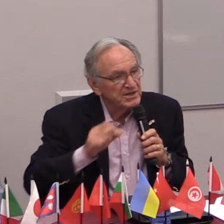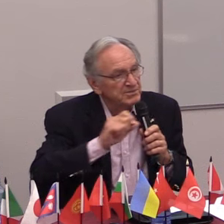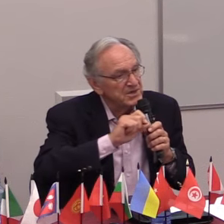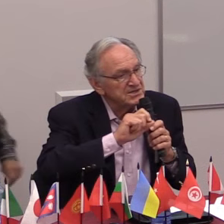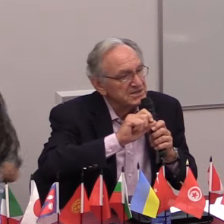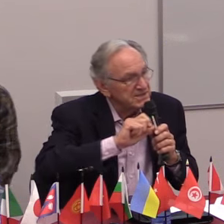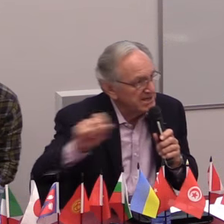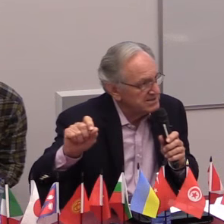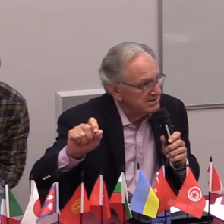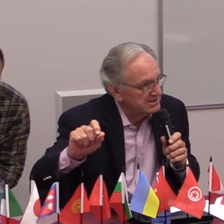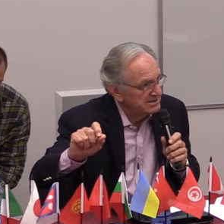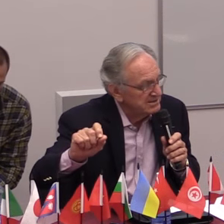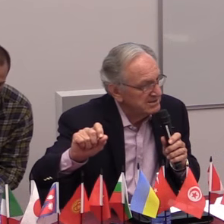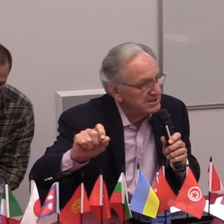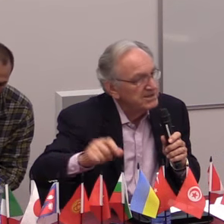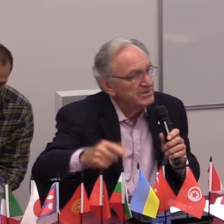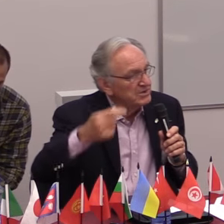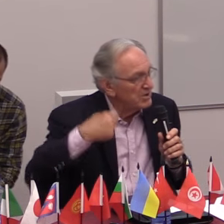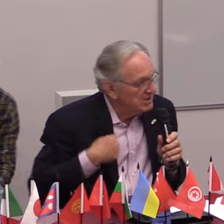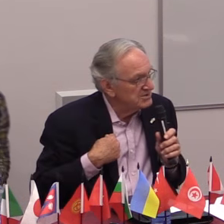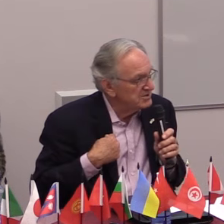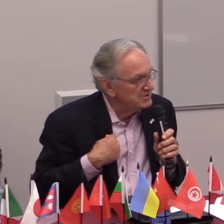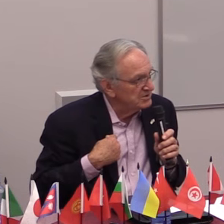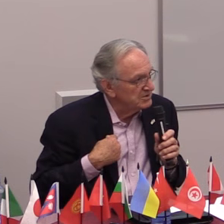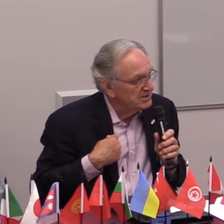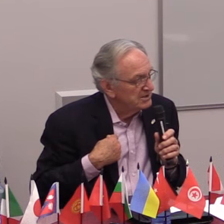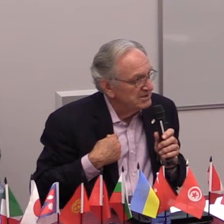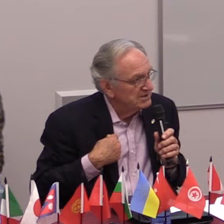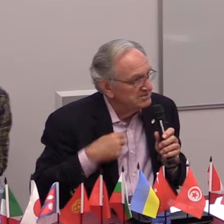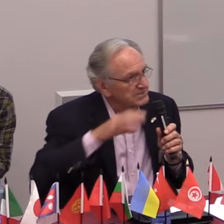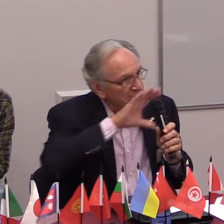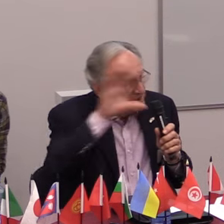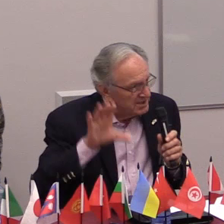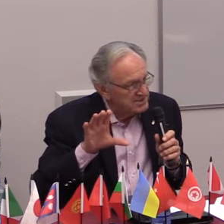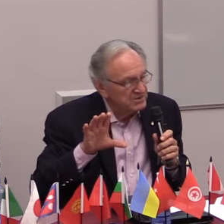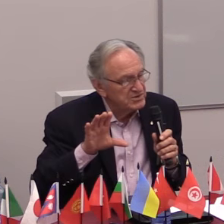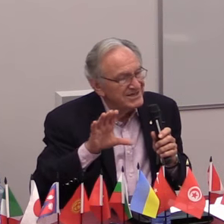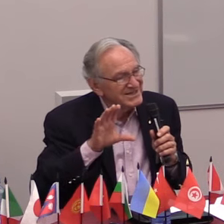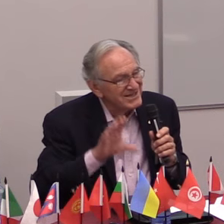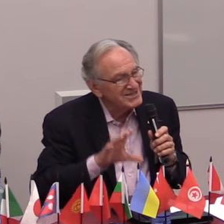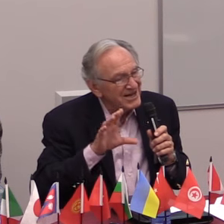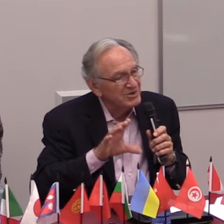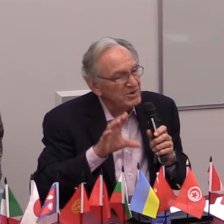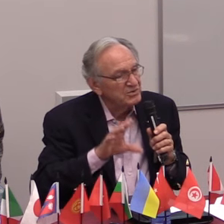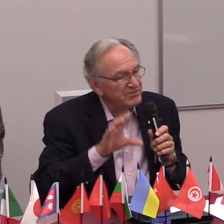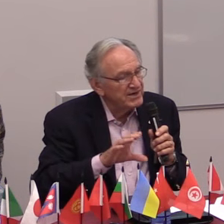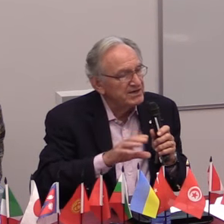So then the President signs it. But under our constitution it does not go into effect